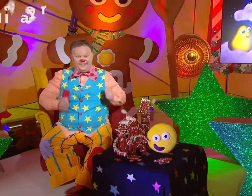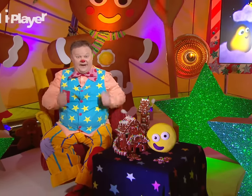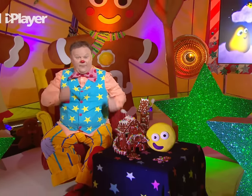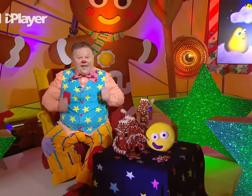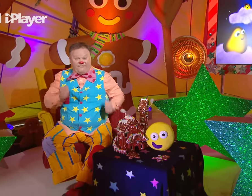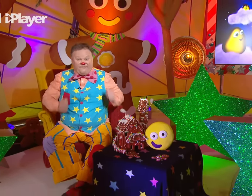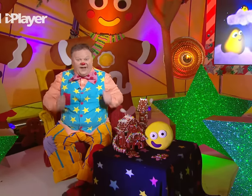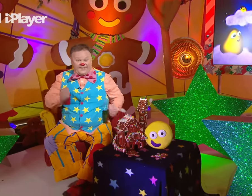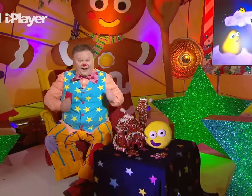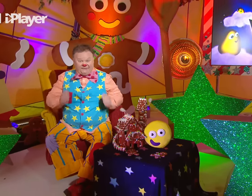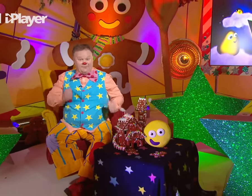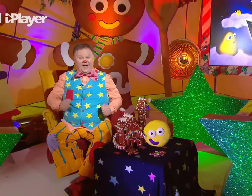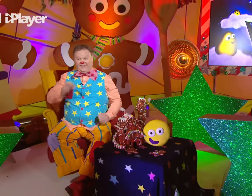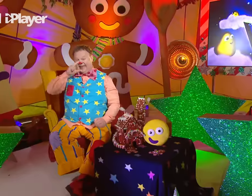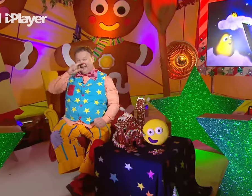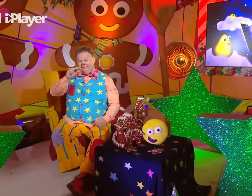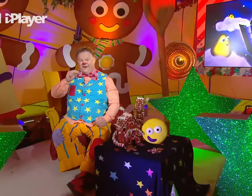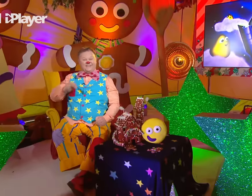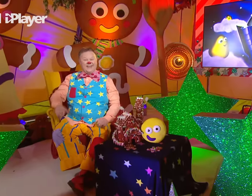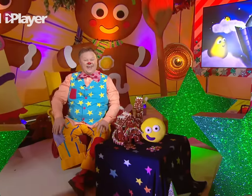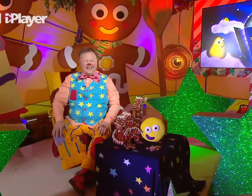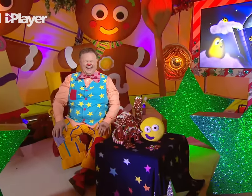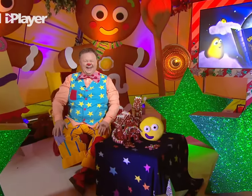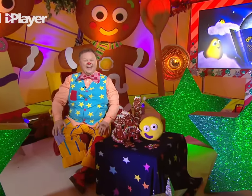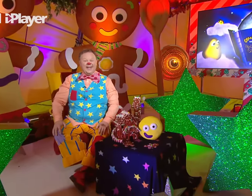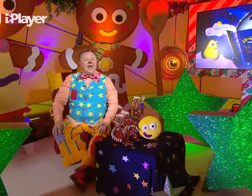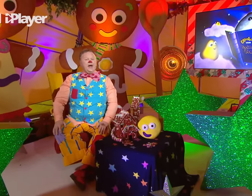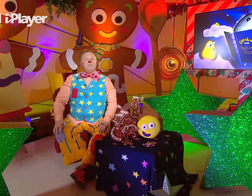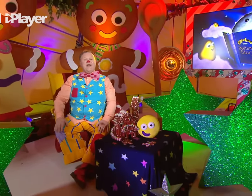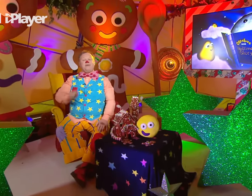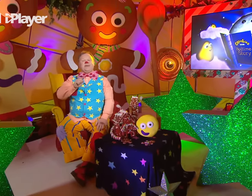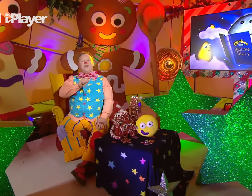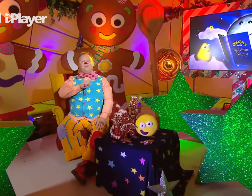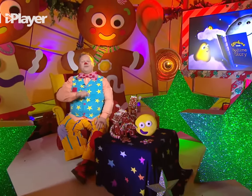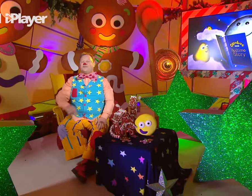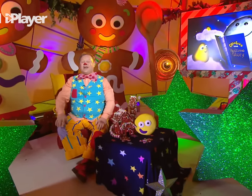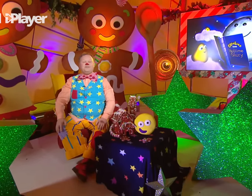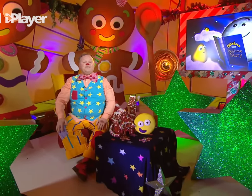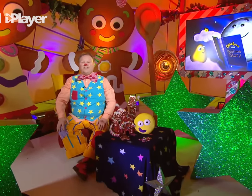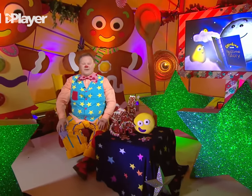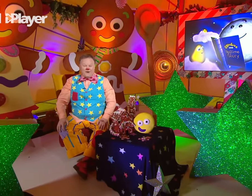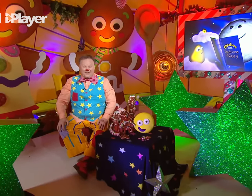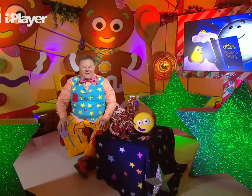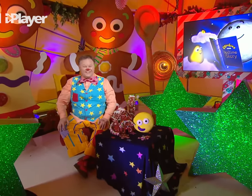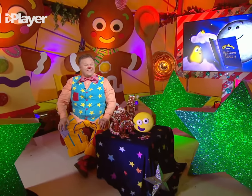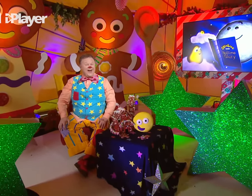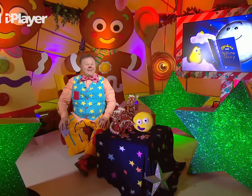run away fast enough from that cheeky fox did he maybe you will dream of gingerbread treats tonight